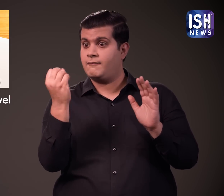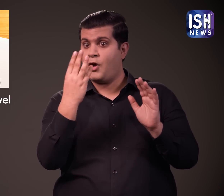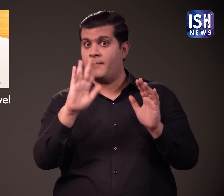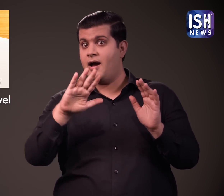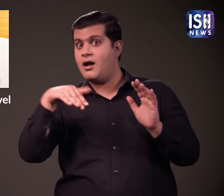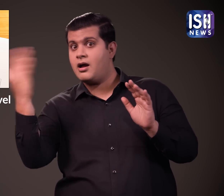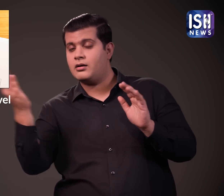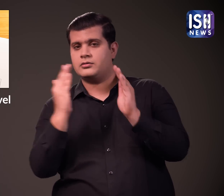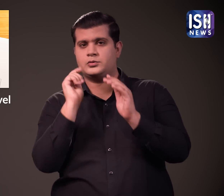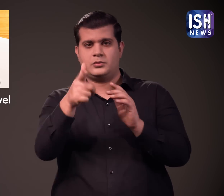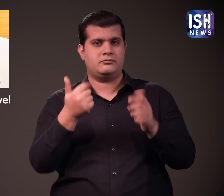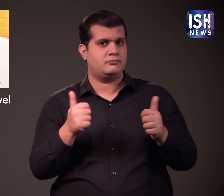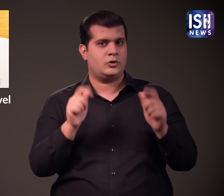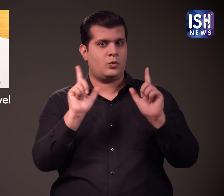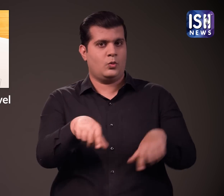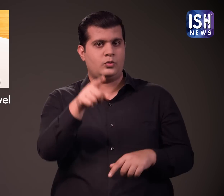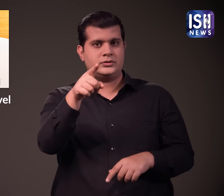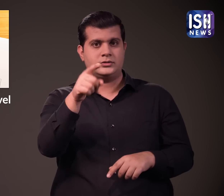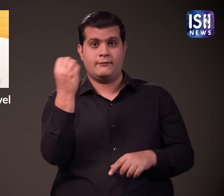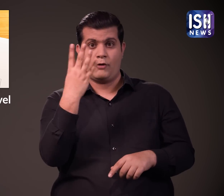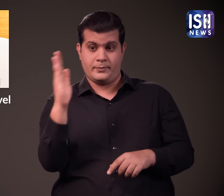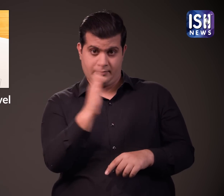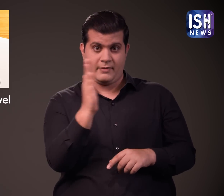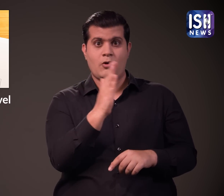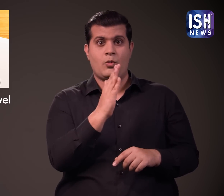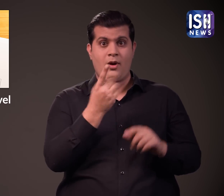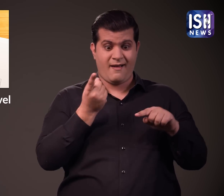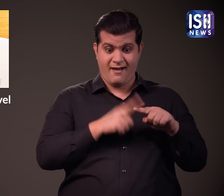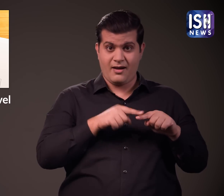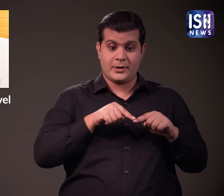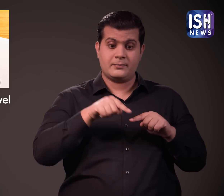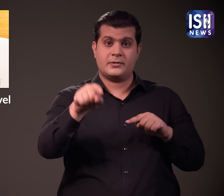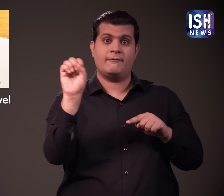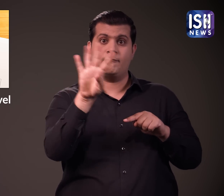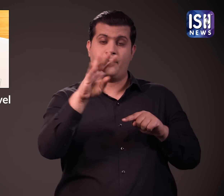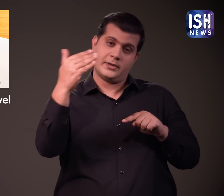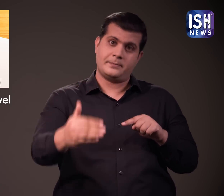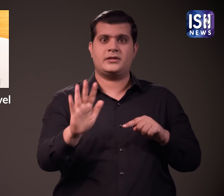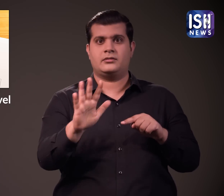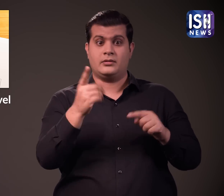Claims submitted after 4 months will not be passed for payment. It has to be within 4 months of the accident.